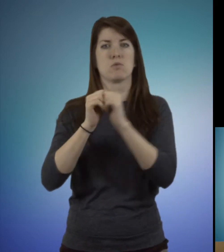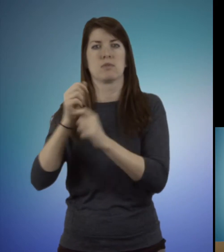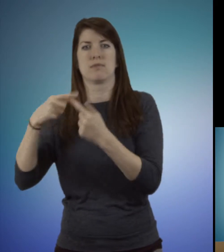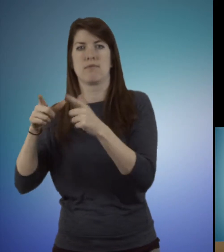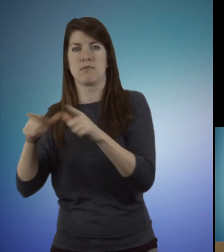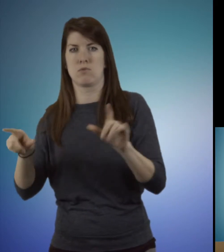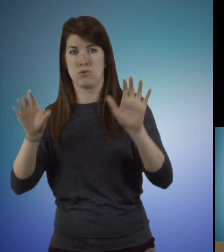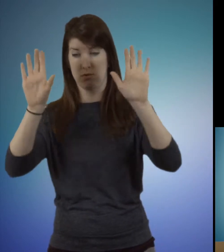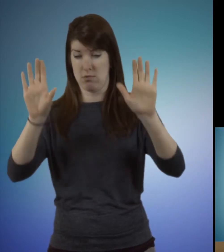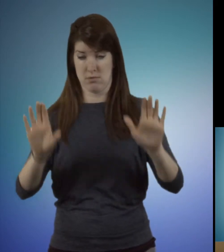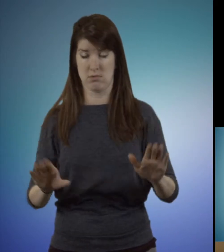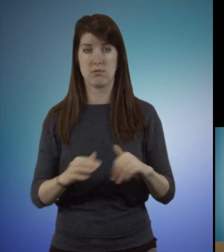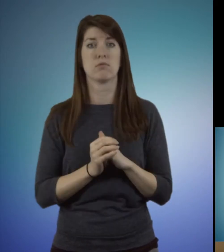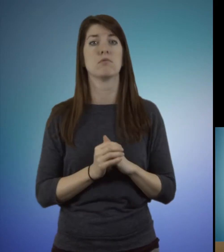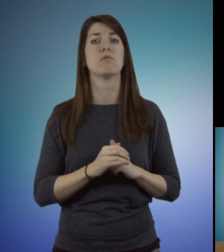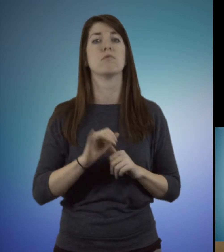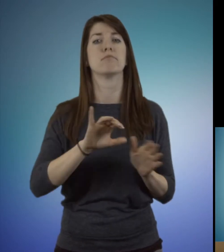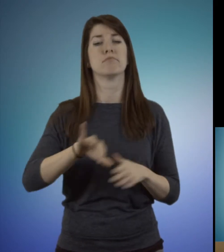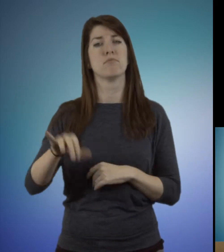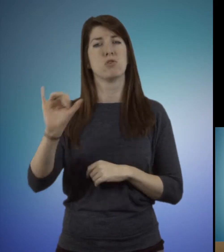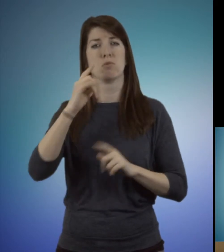You'll also walk away knowing common terminology,